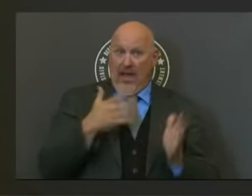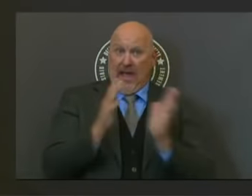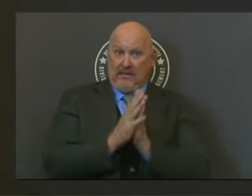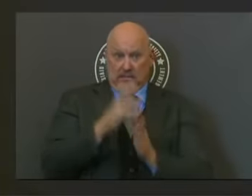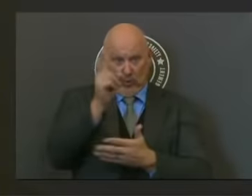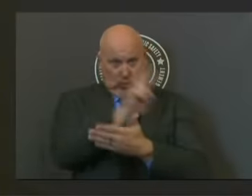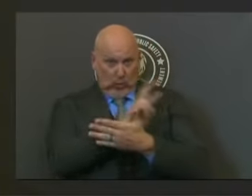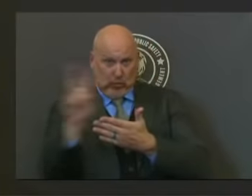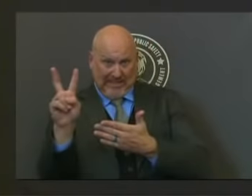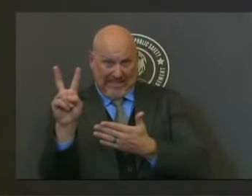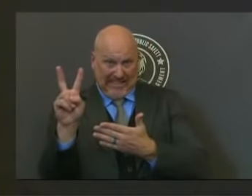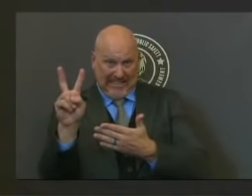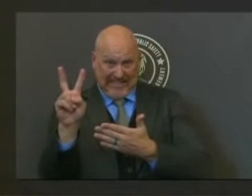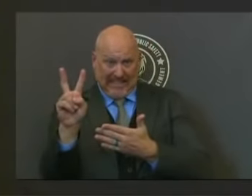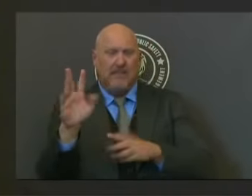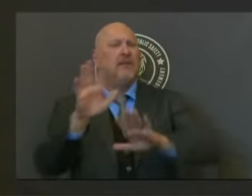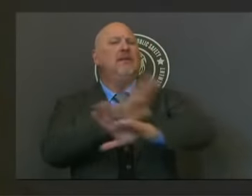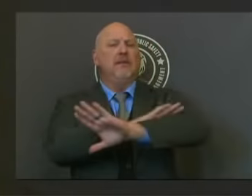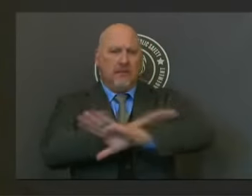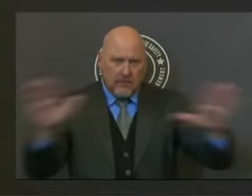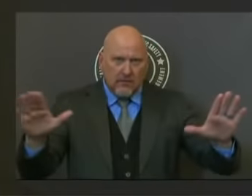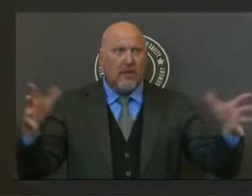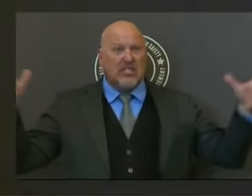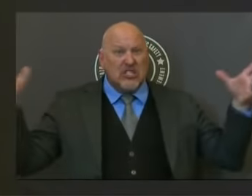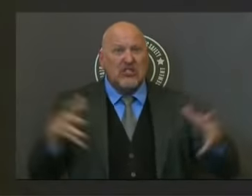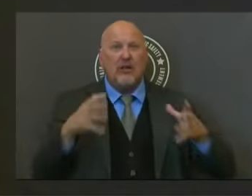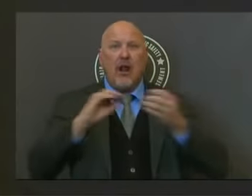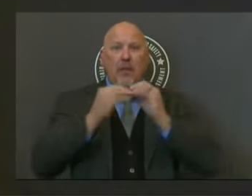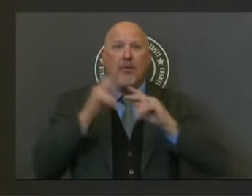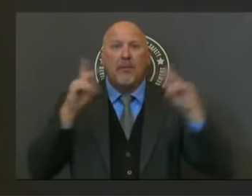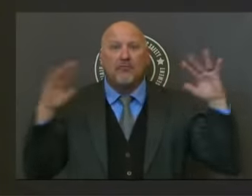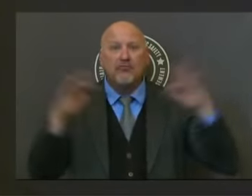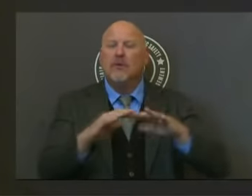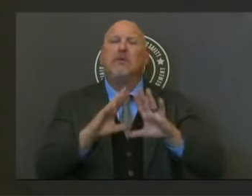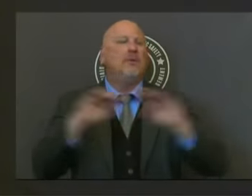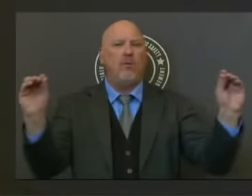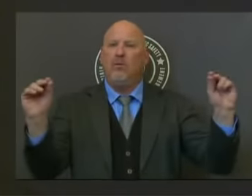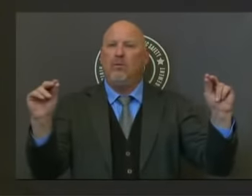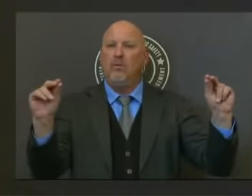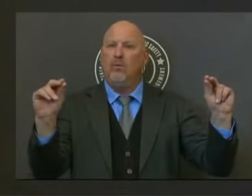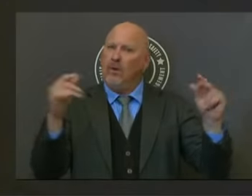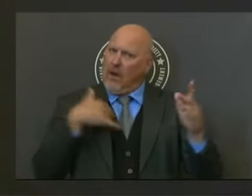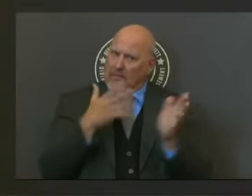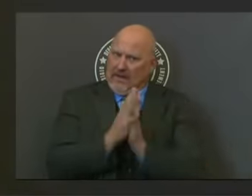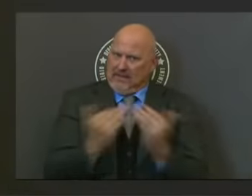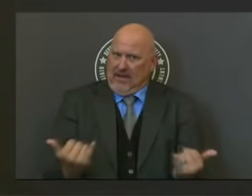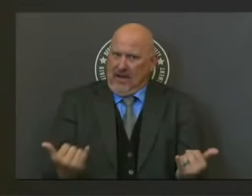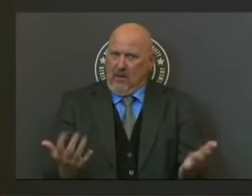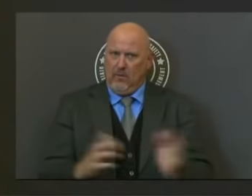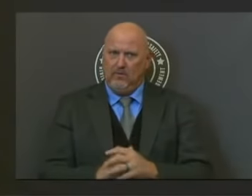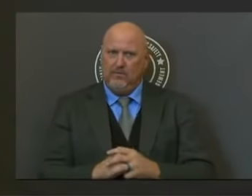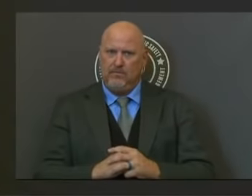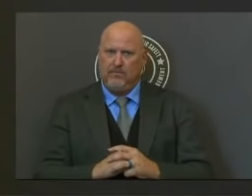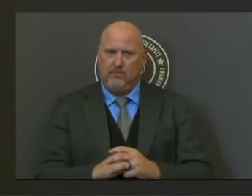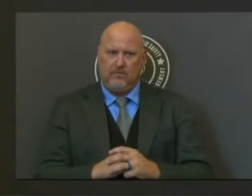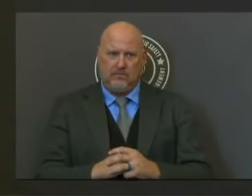casual interactions with with family friends